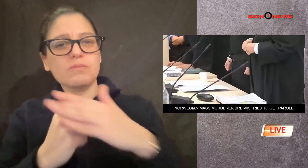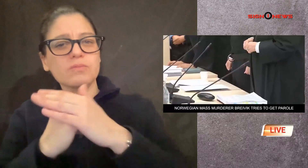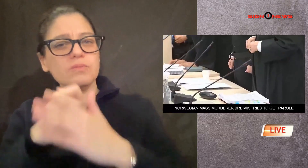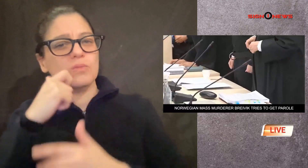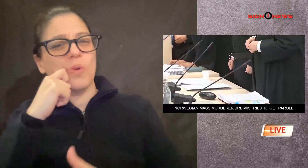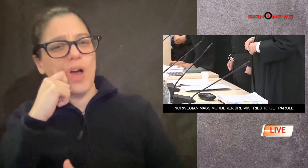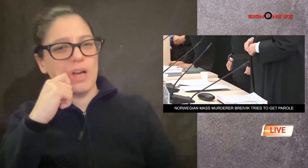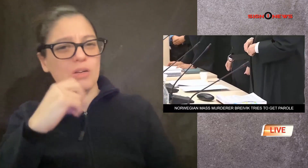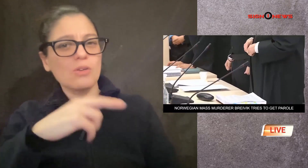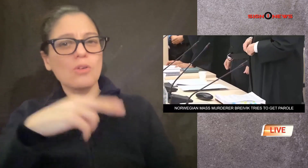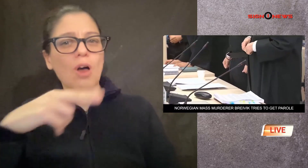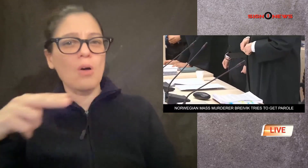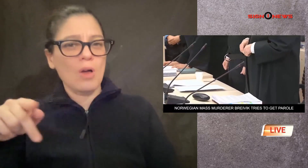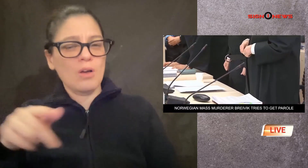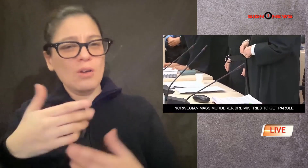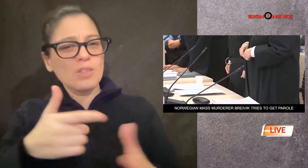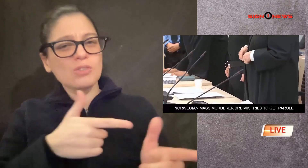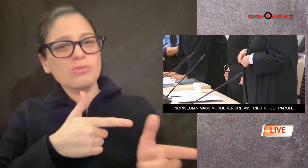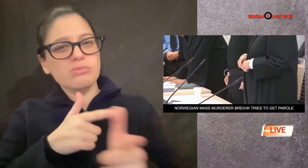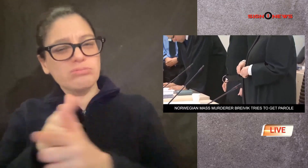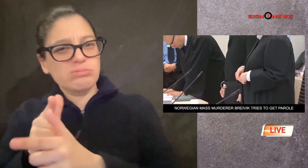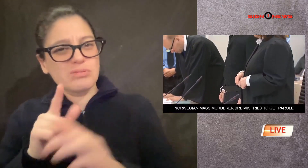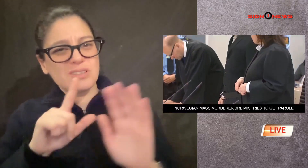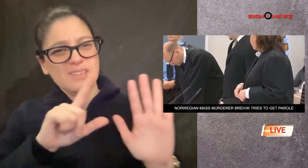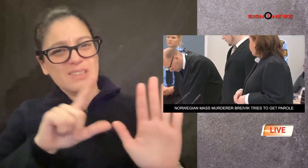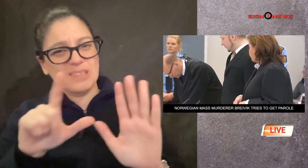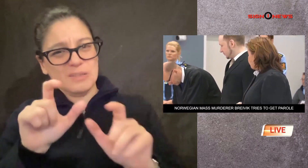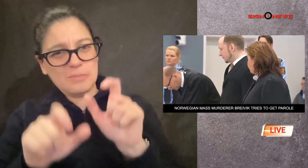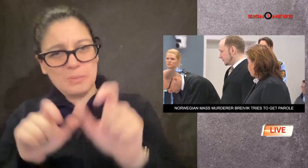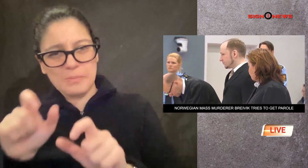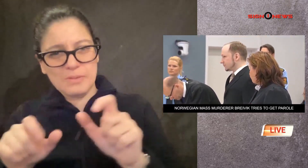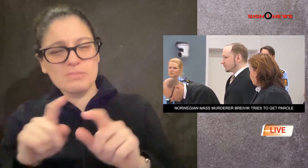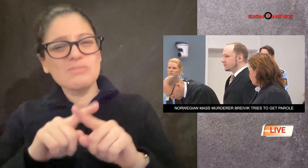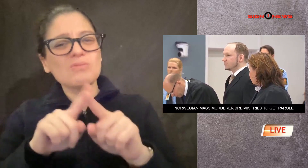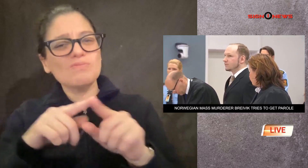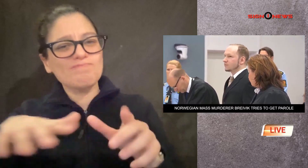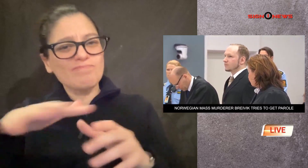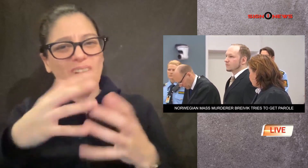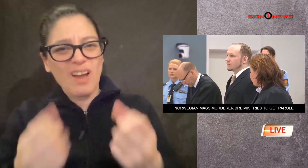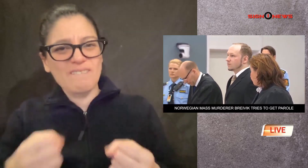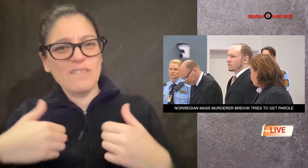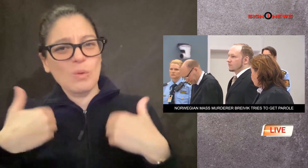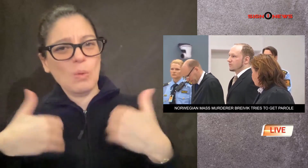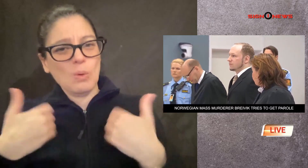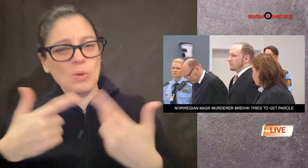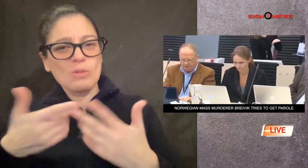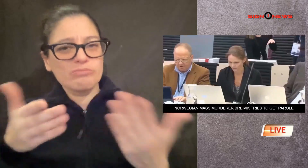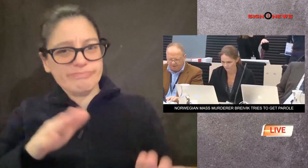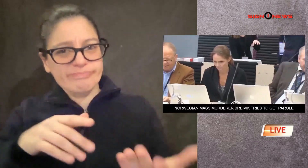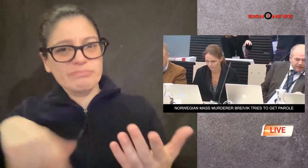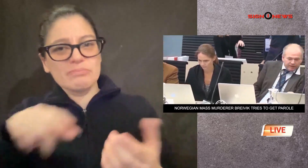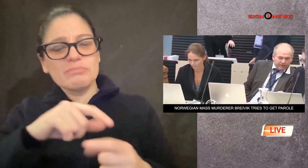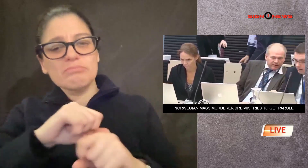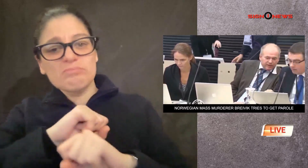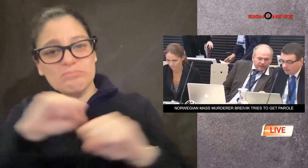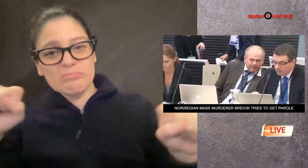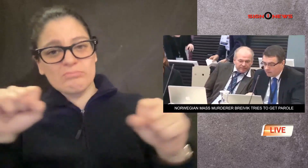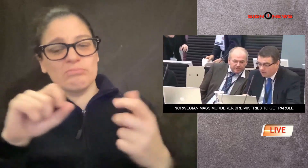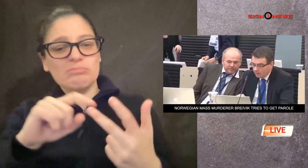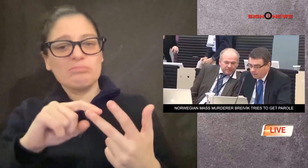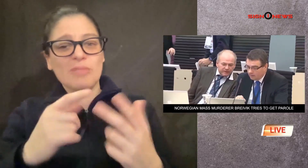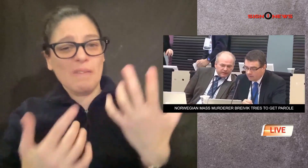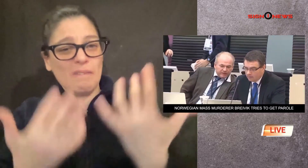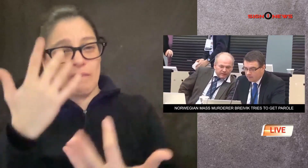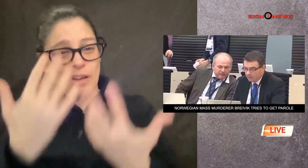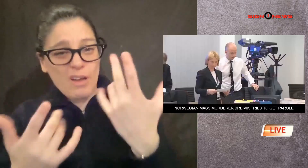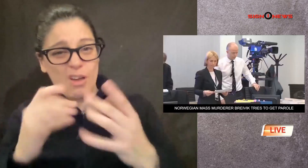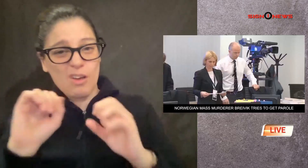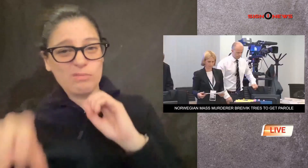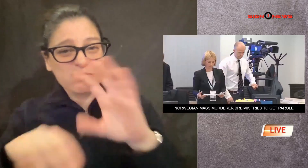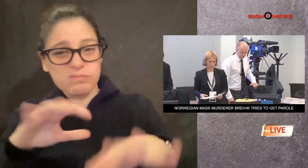almost 11 years ago Norwegian far right extremists Anders Behring Breivik killed 77 people most